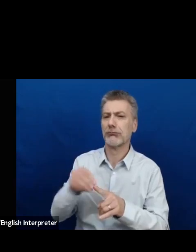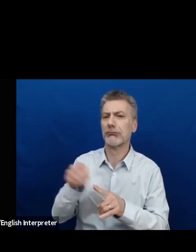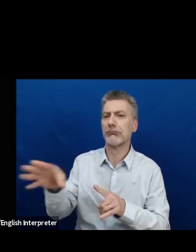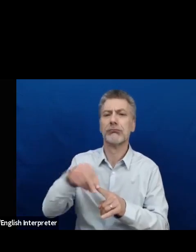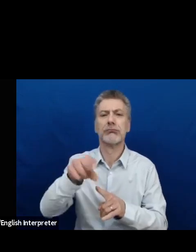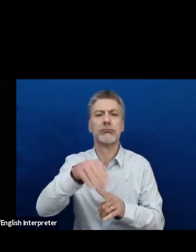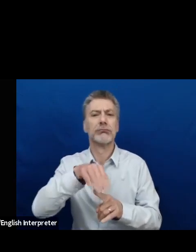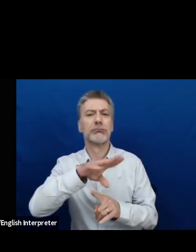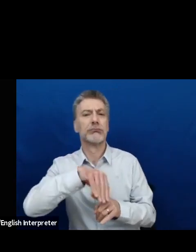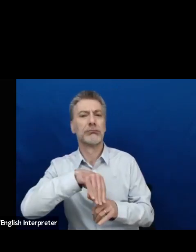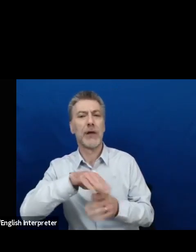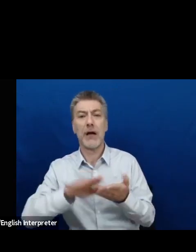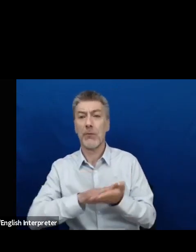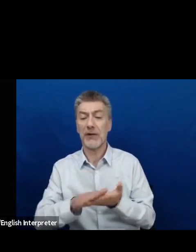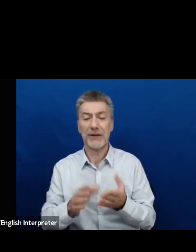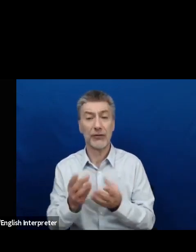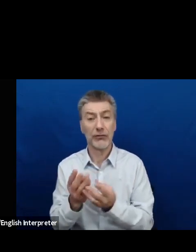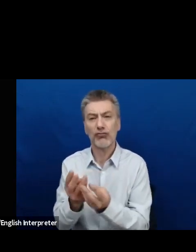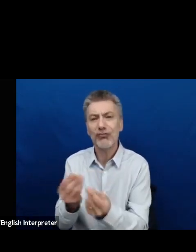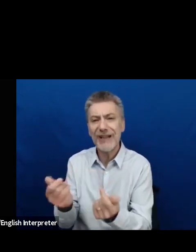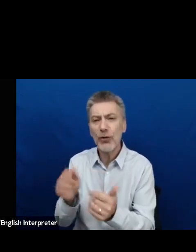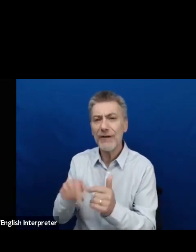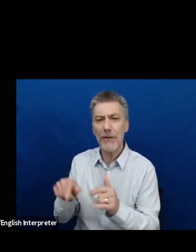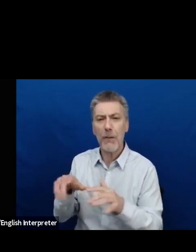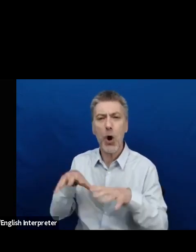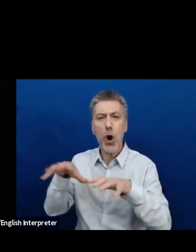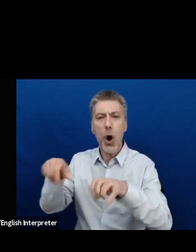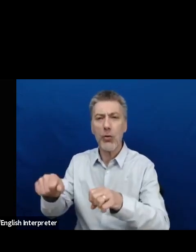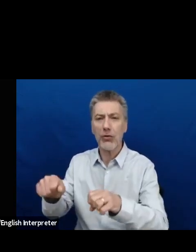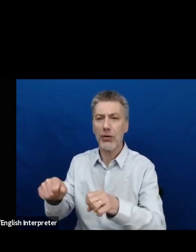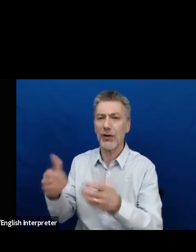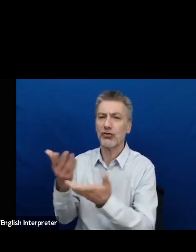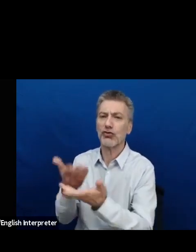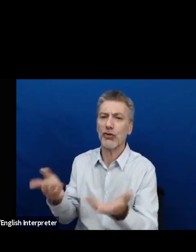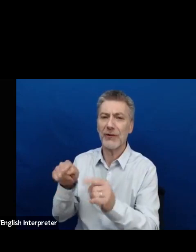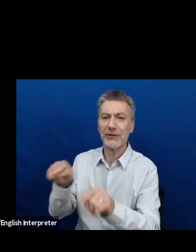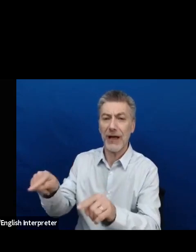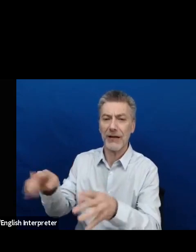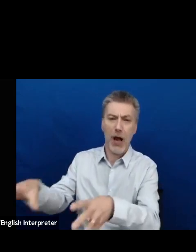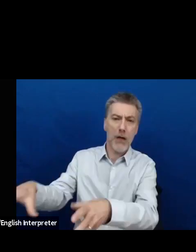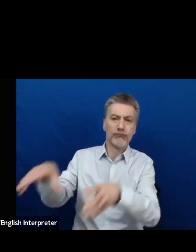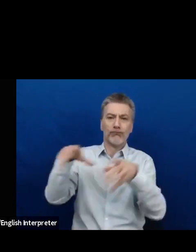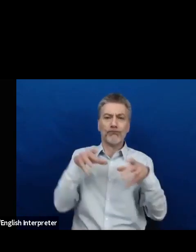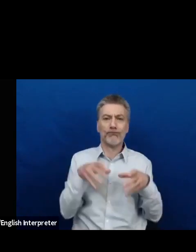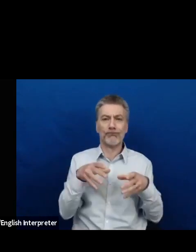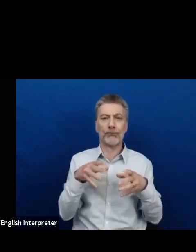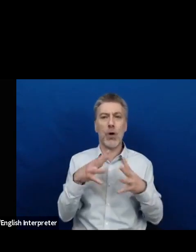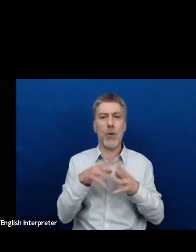citizenship fails to understand the consolidation